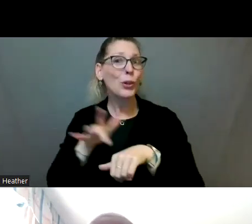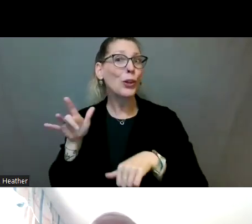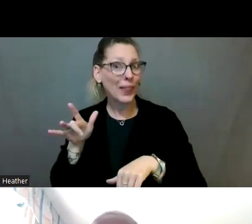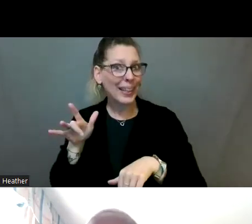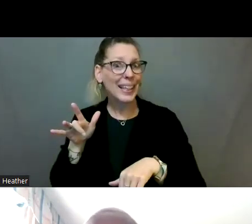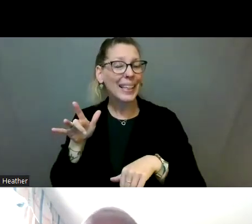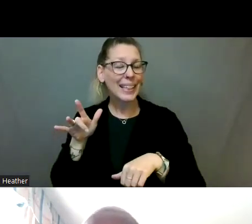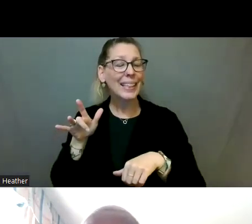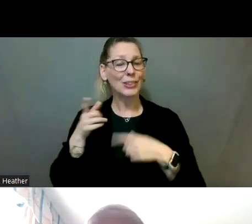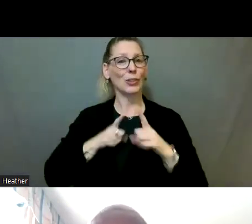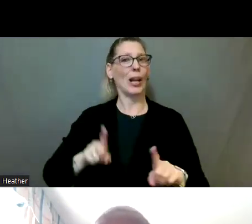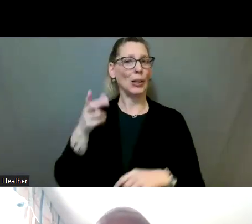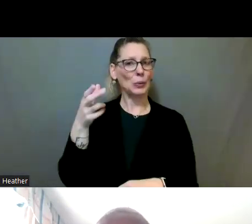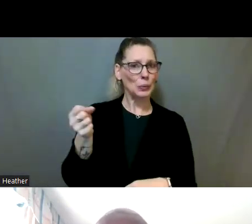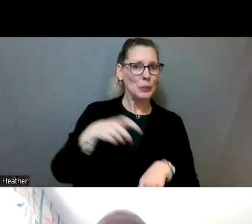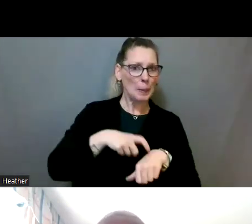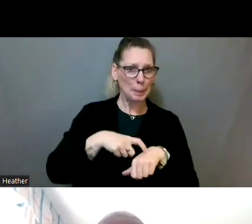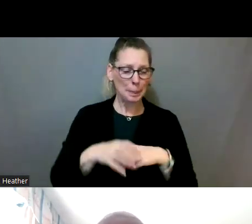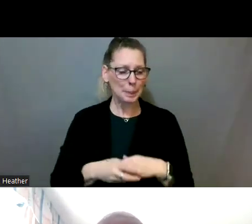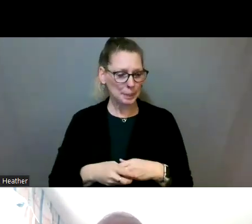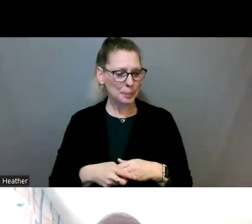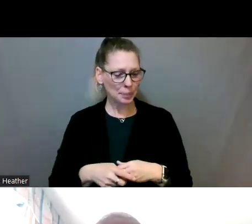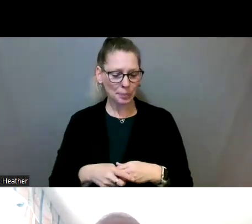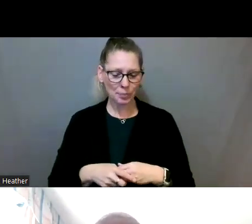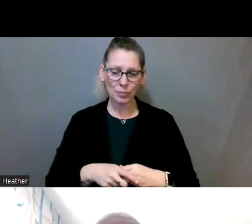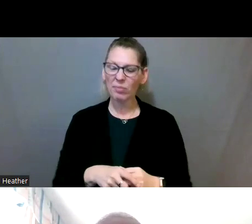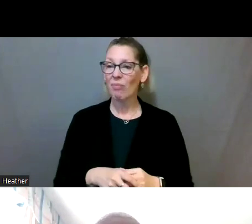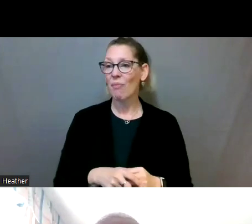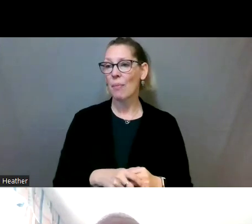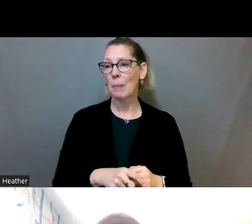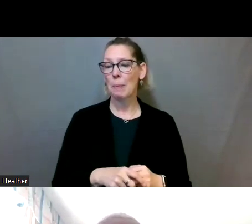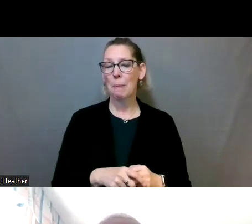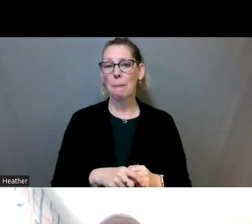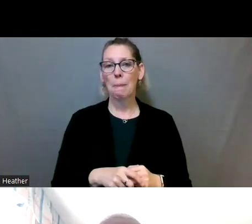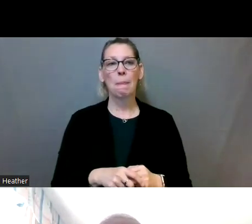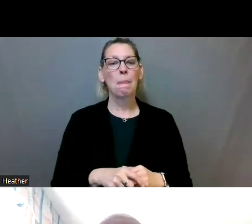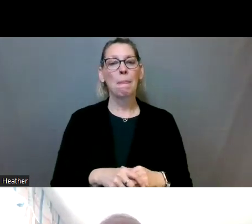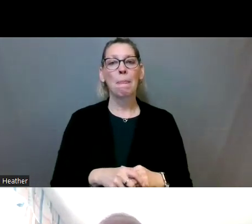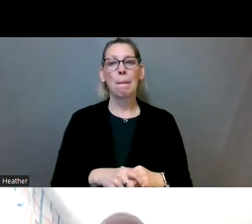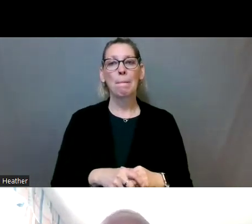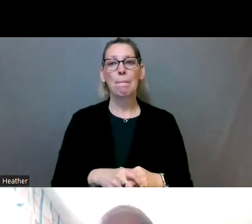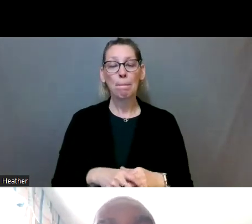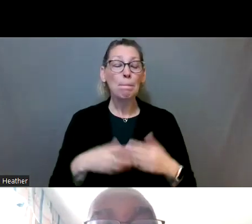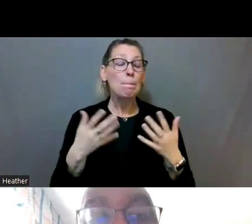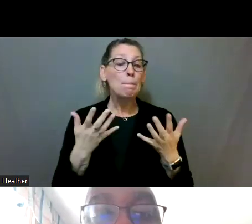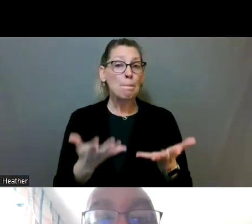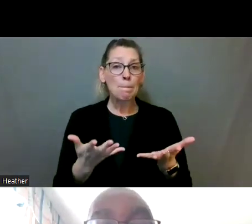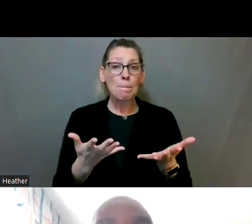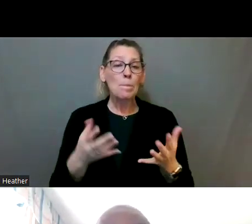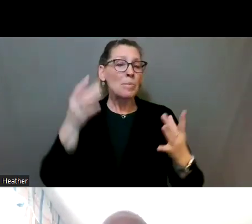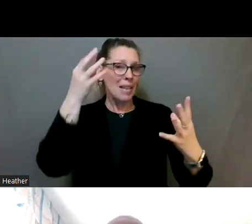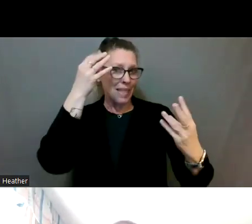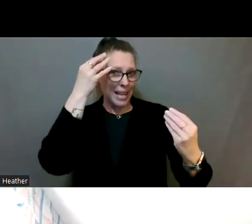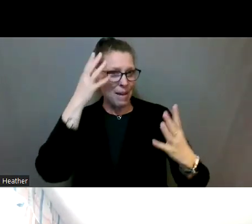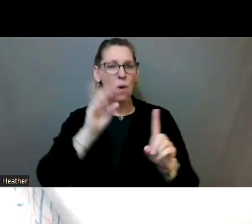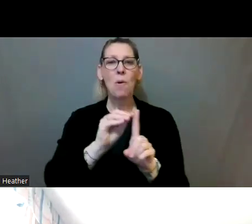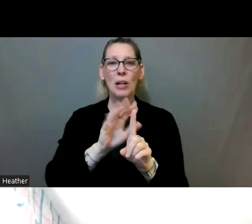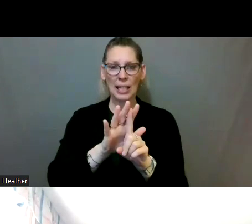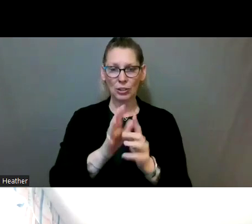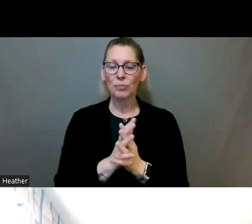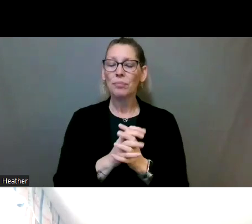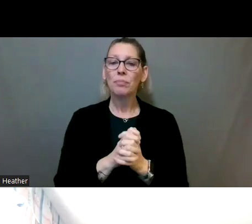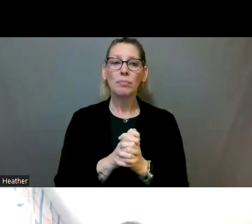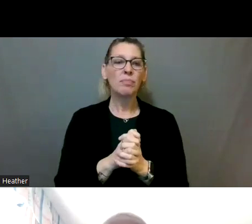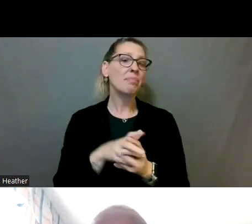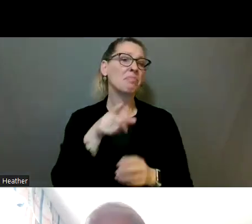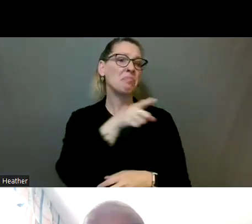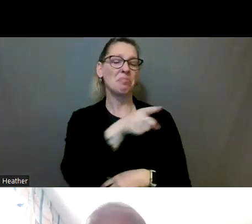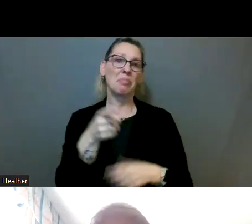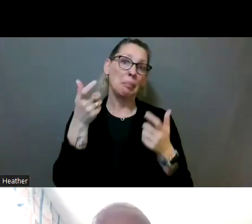School experience. So thinking about orientation, here are just some big ideas: